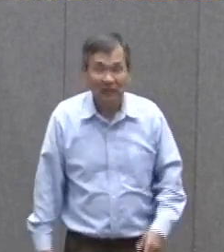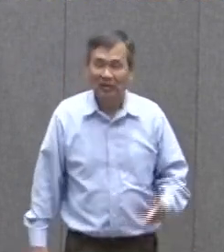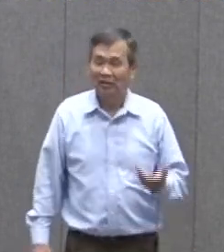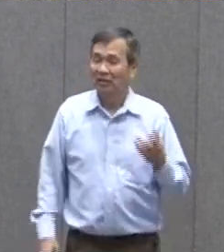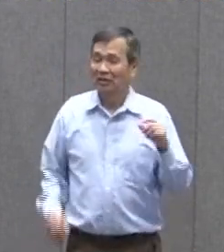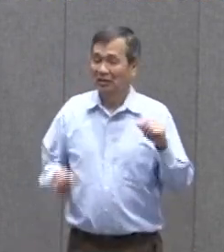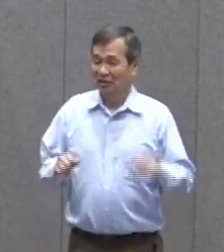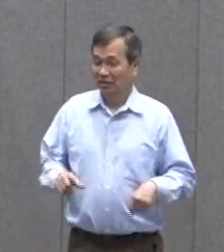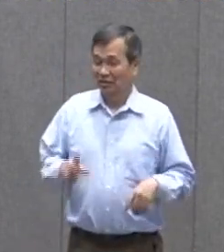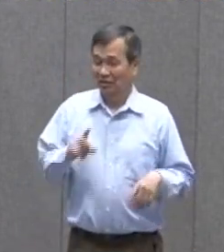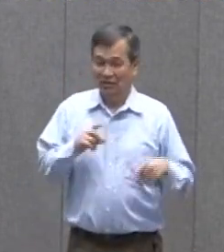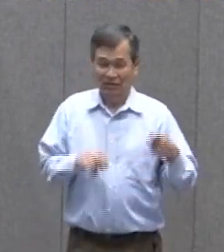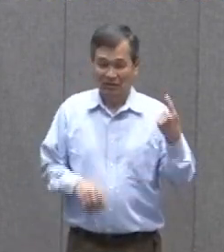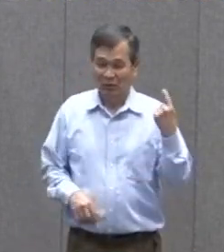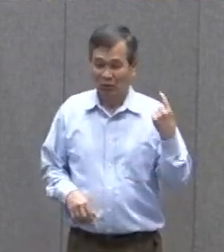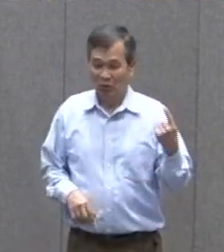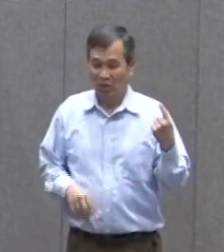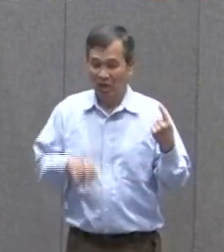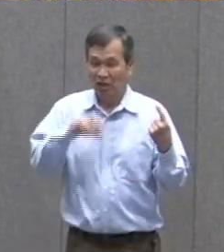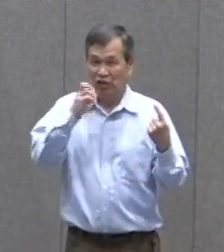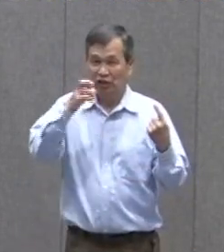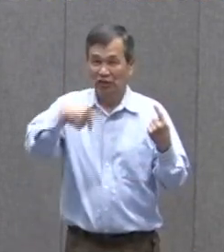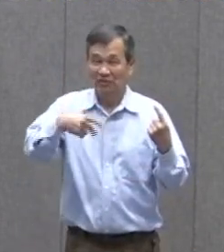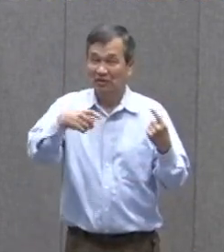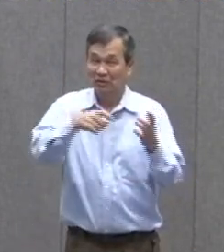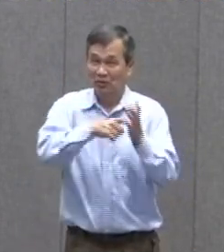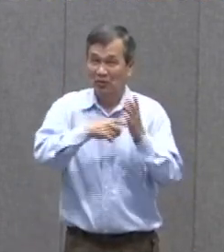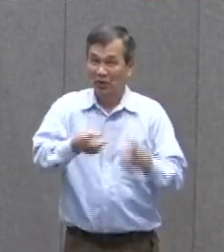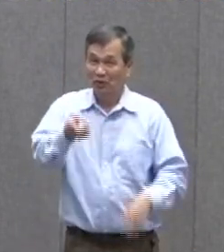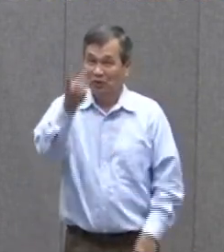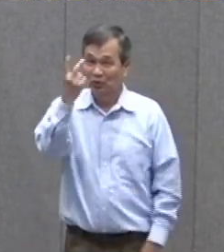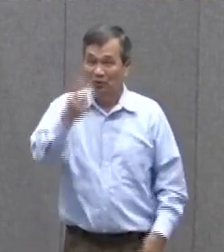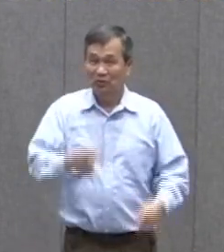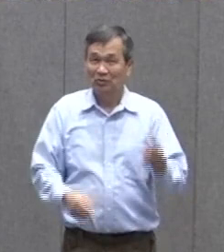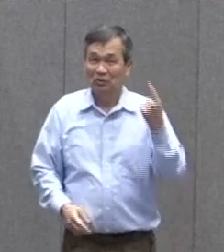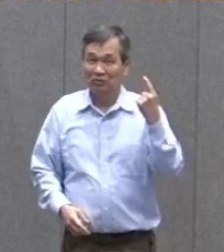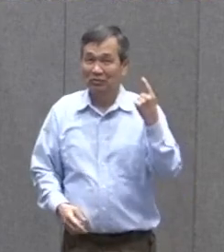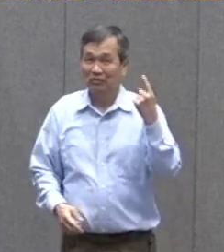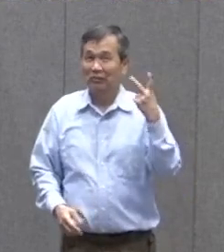could really eat with one chopstick. Give it a try, you have some chopsticks at home.